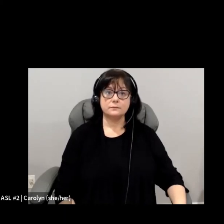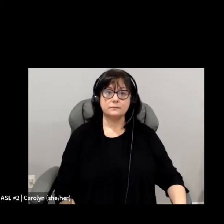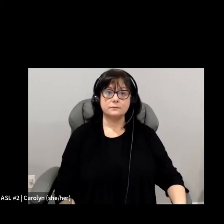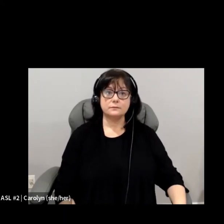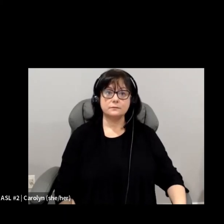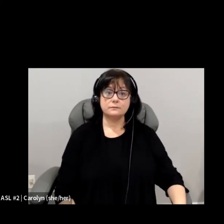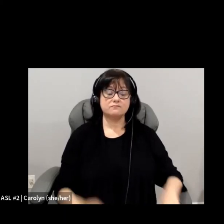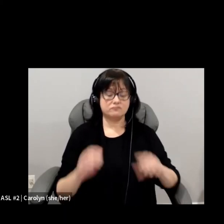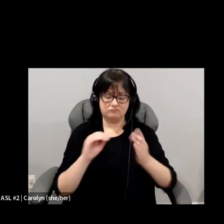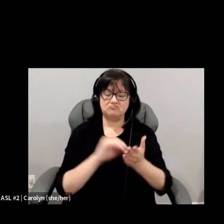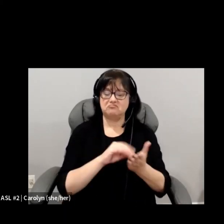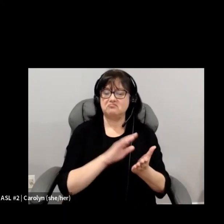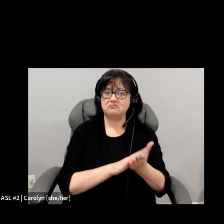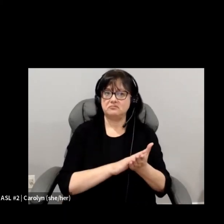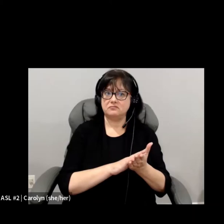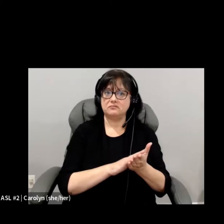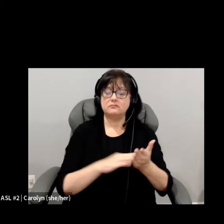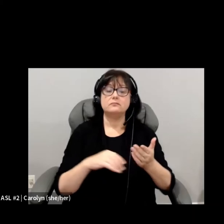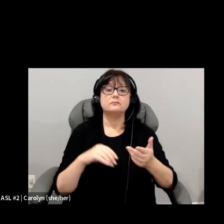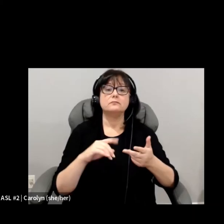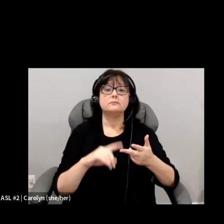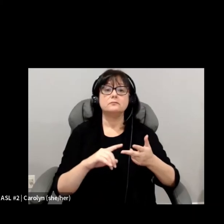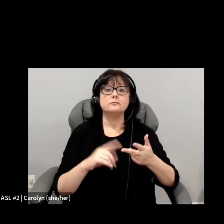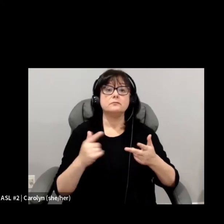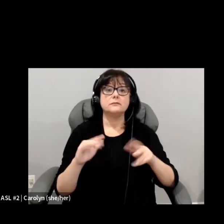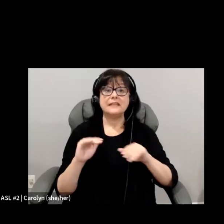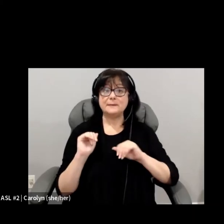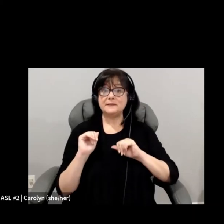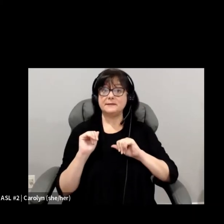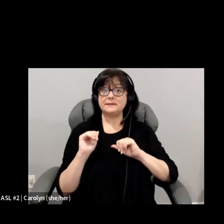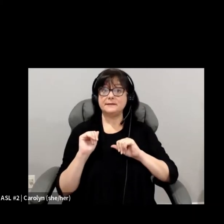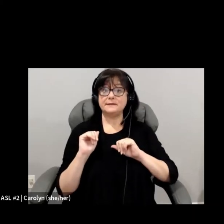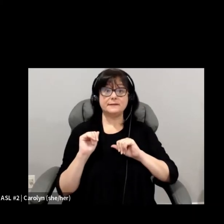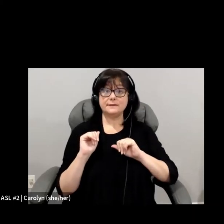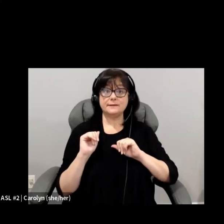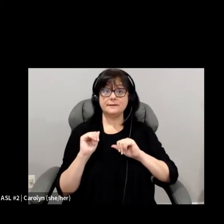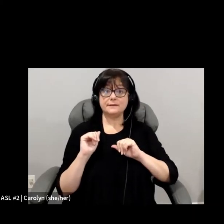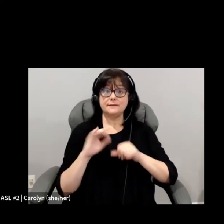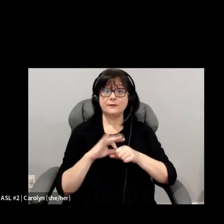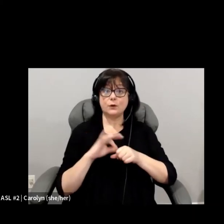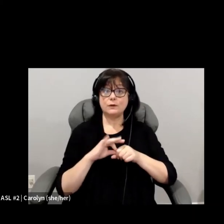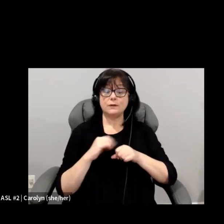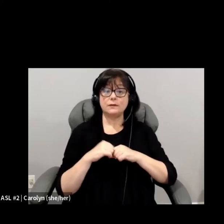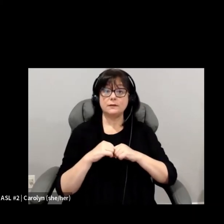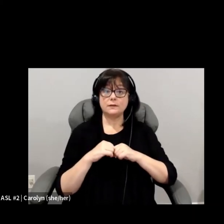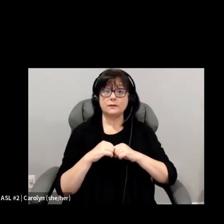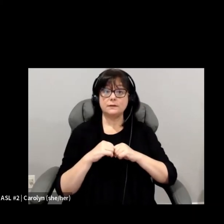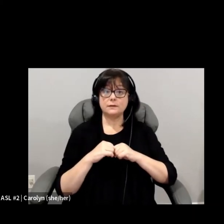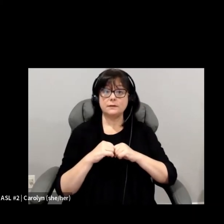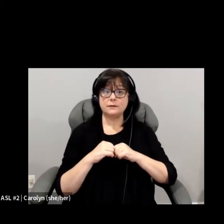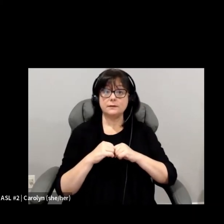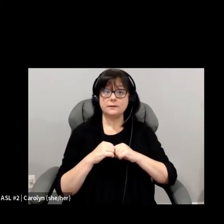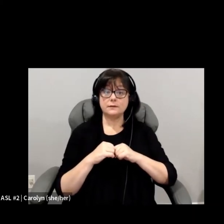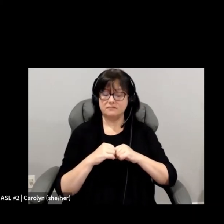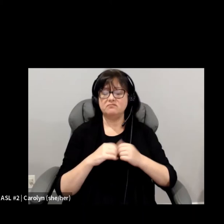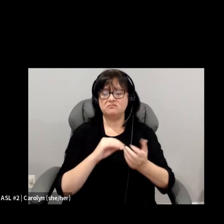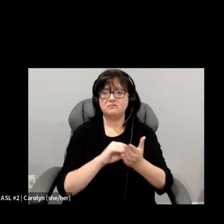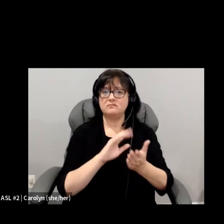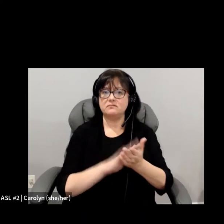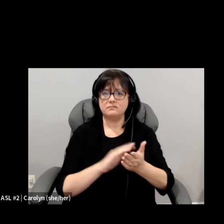Jason Mitschele : ANY ABSTENTIONS? NOTED. MOTION CARRIES.